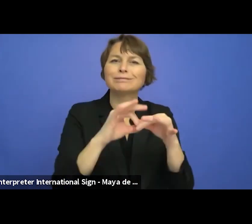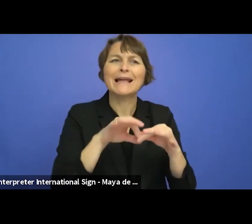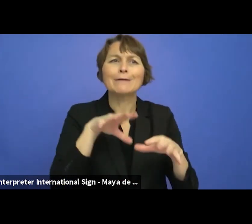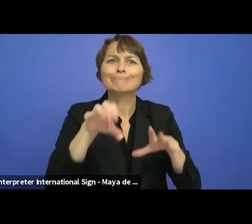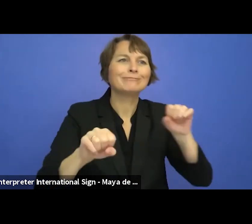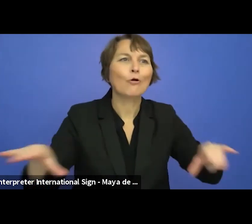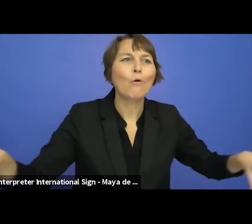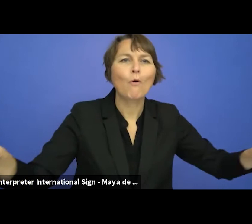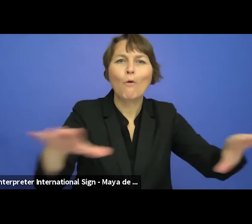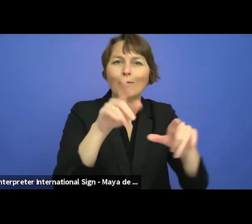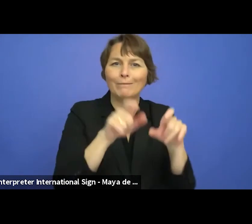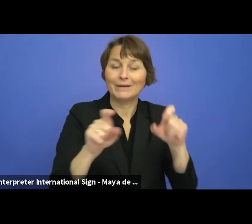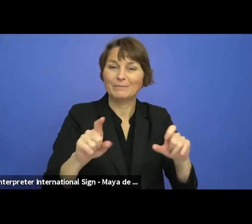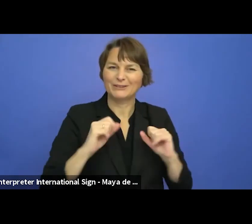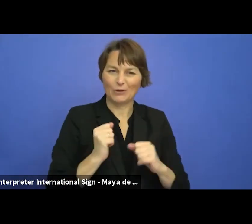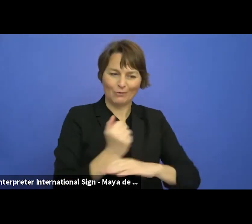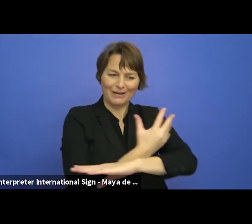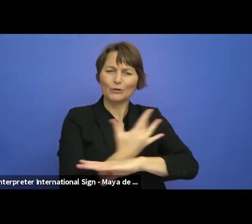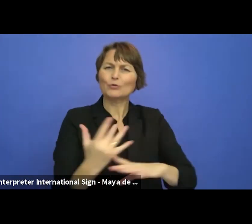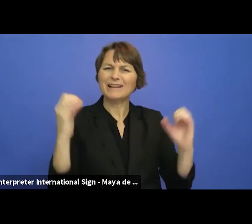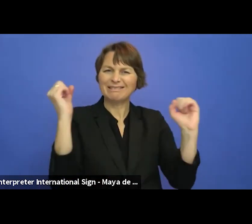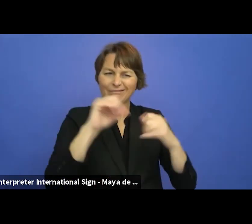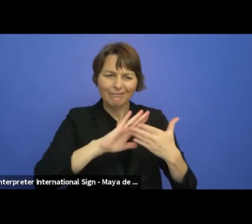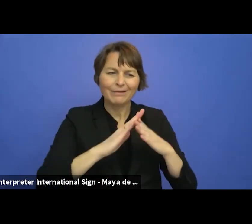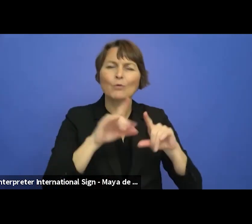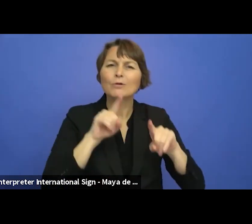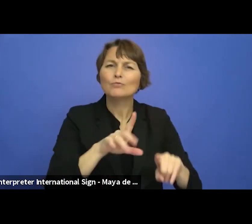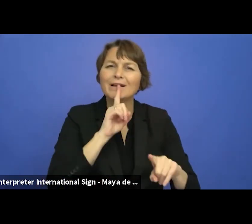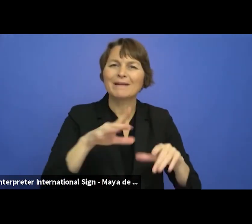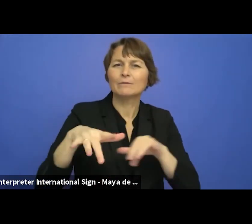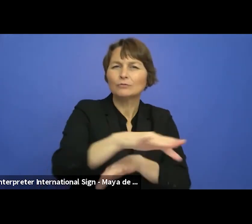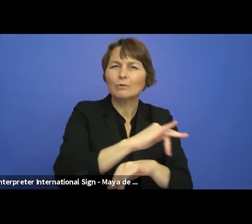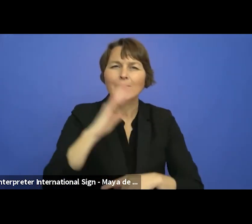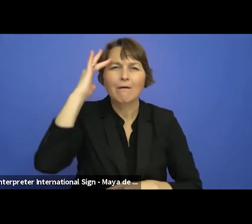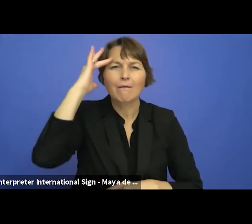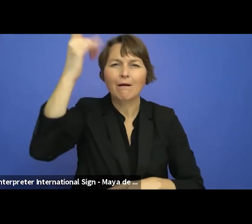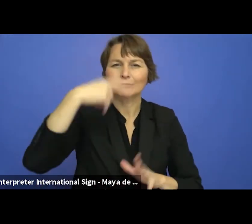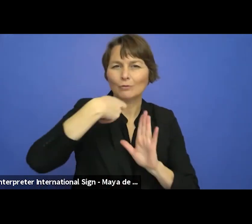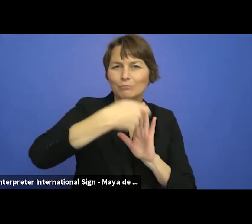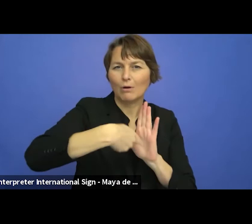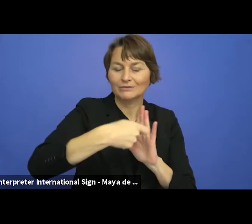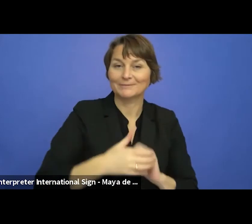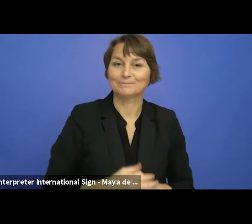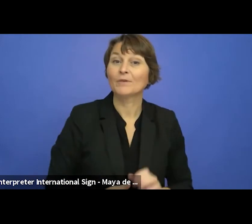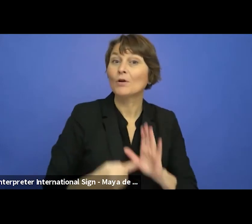into a societal and cultural project The music sector for instance has already started moving